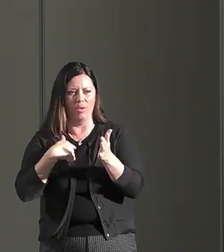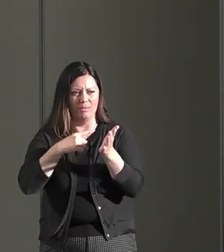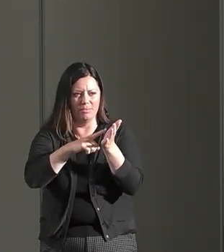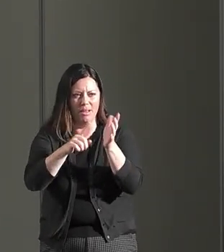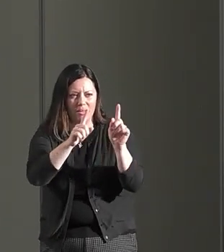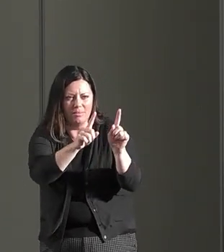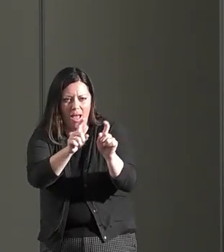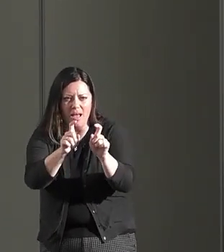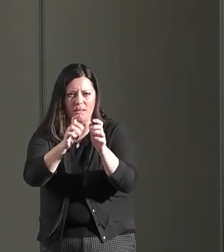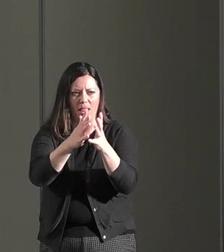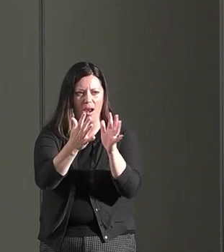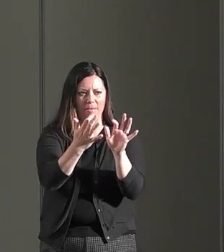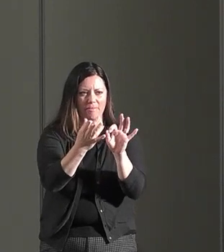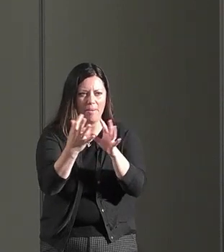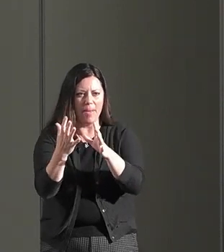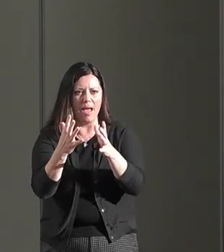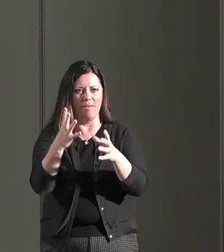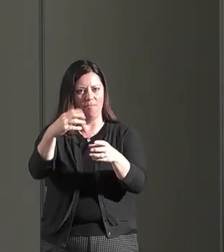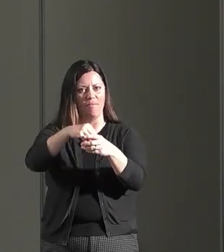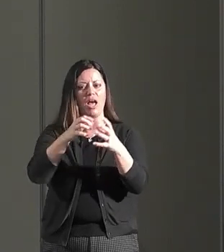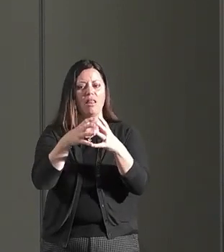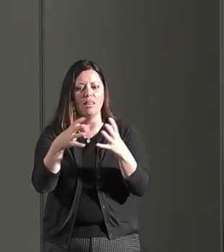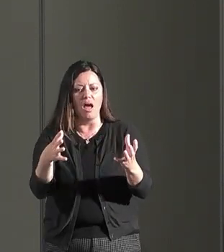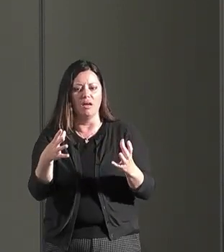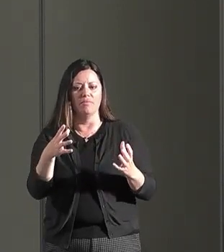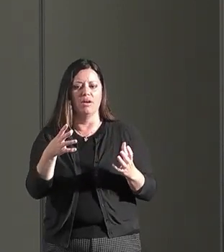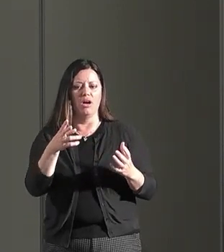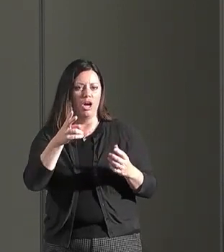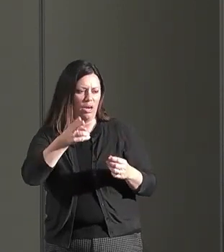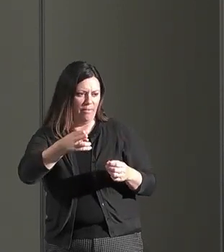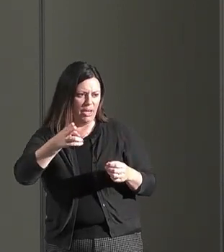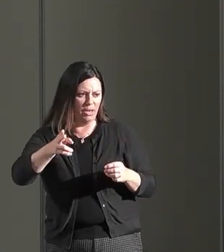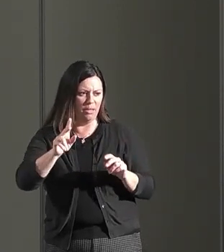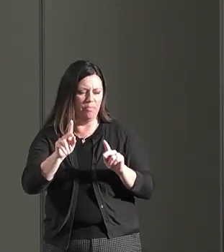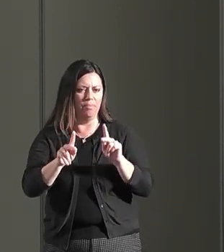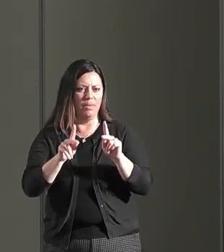deaf and hard of hearing people and that is really, really important for us and because